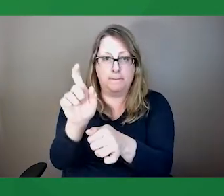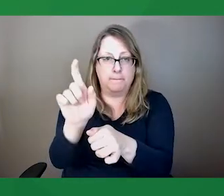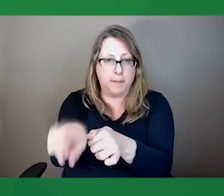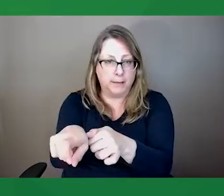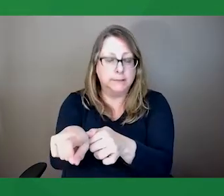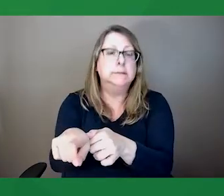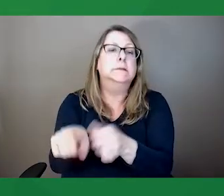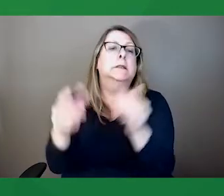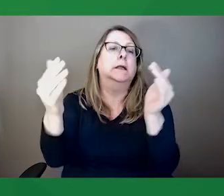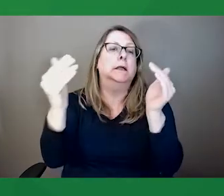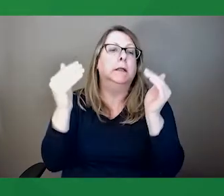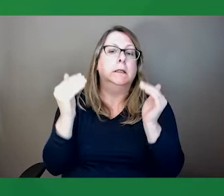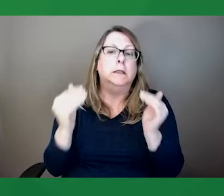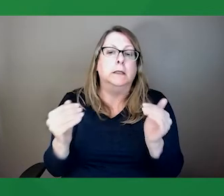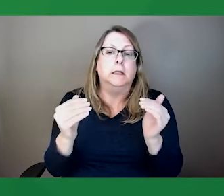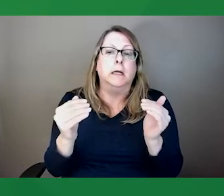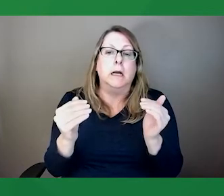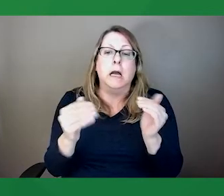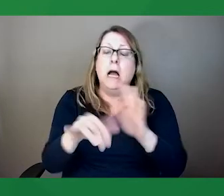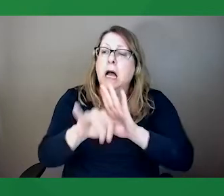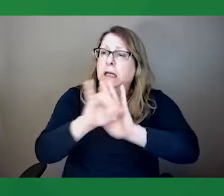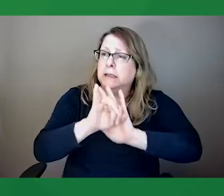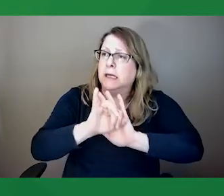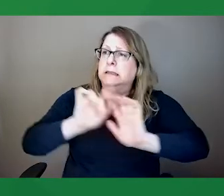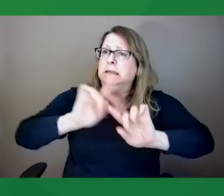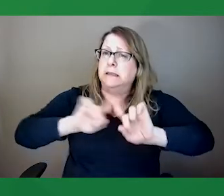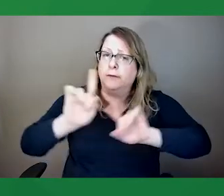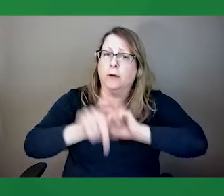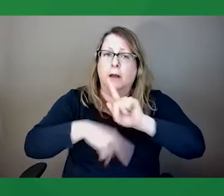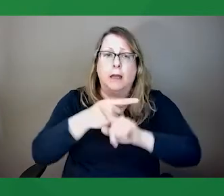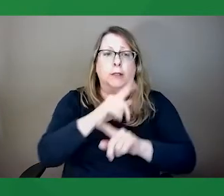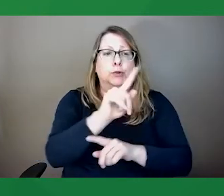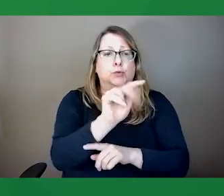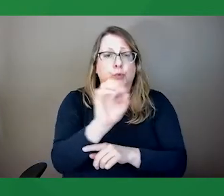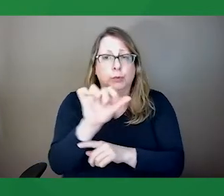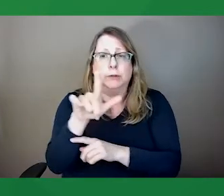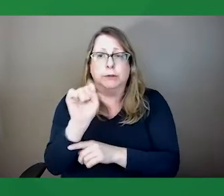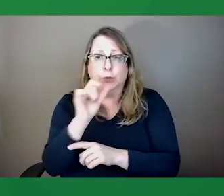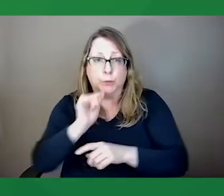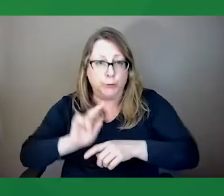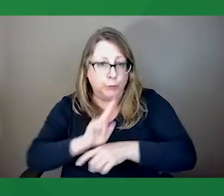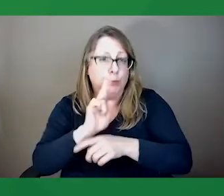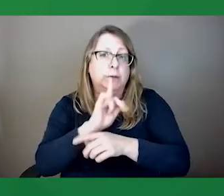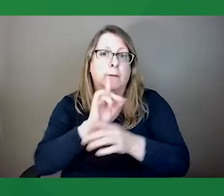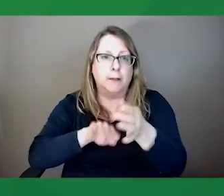identify what are the different tools that you're going to be working on as well.